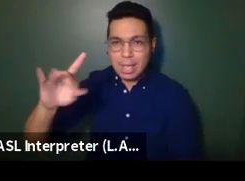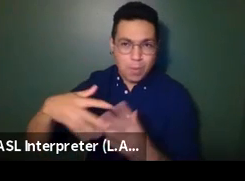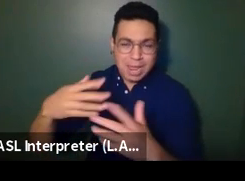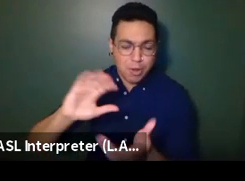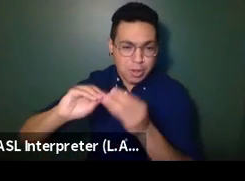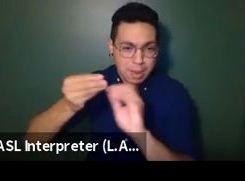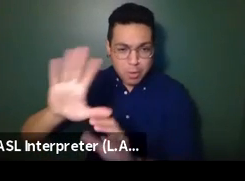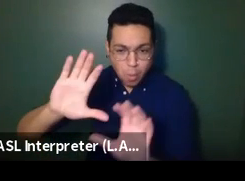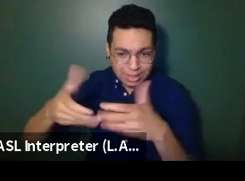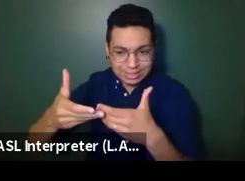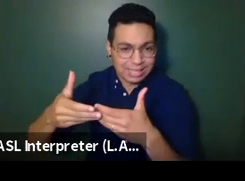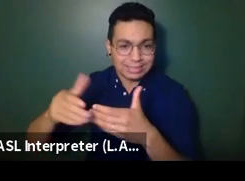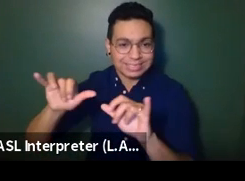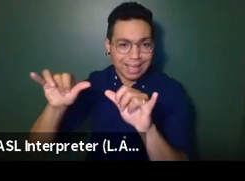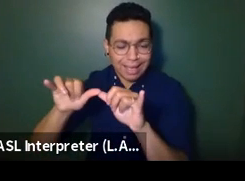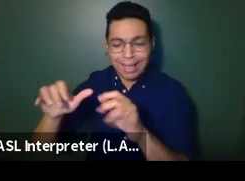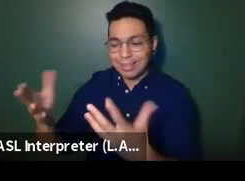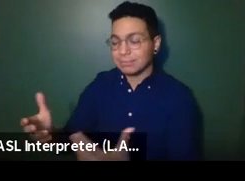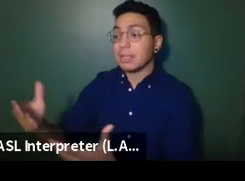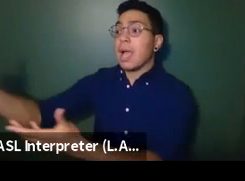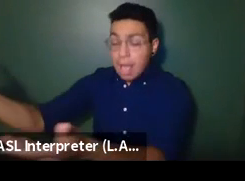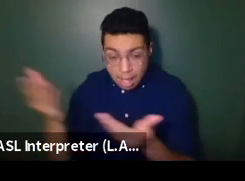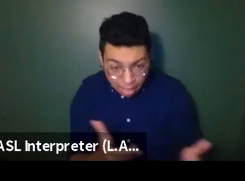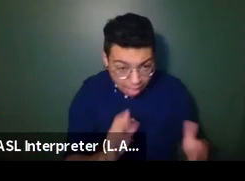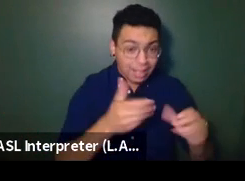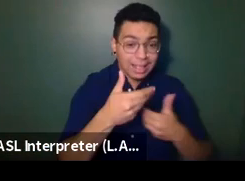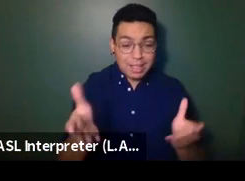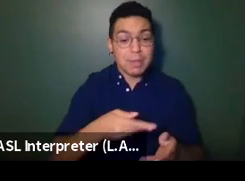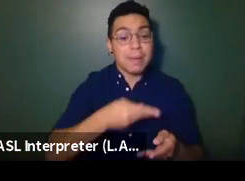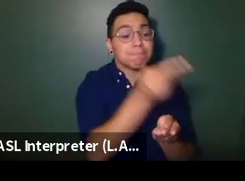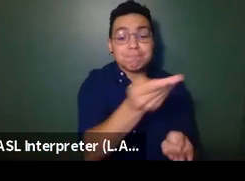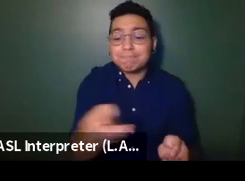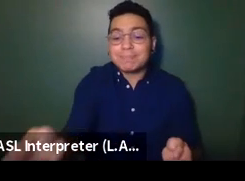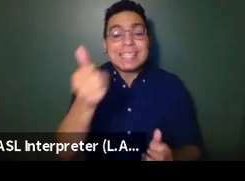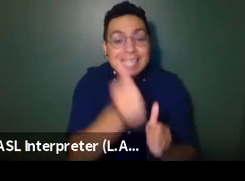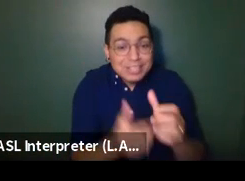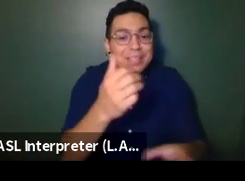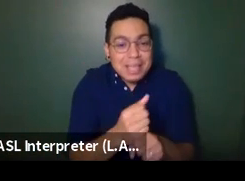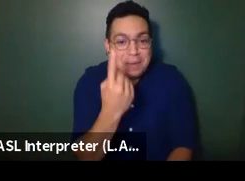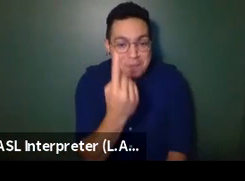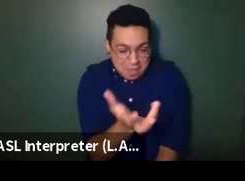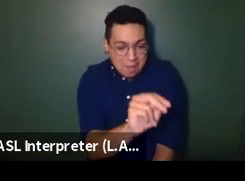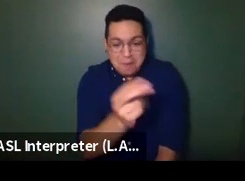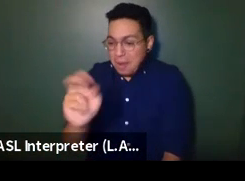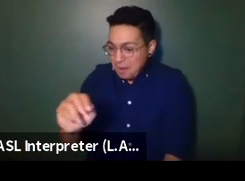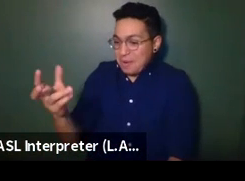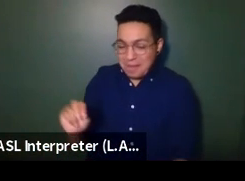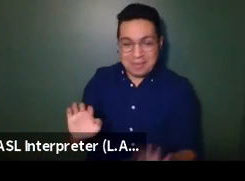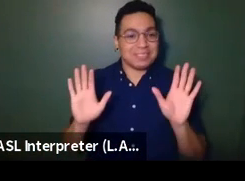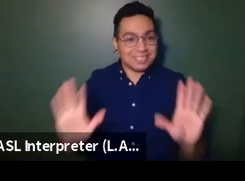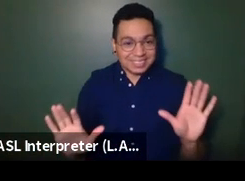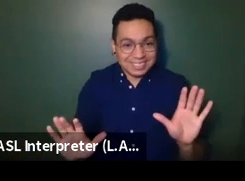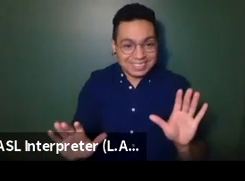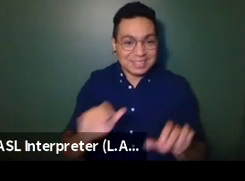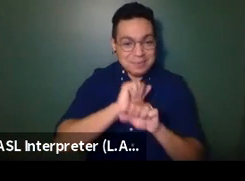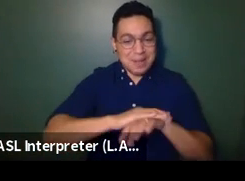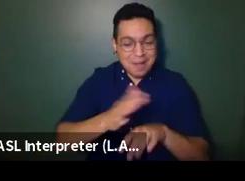Katherine Livick - ESD 112: and I bring them back to my room and I put one on everybody's desk and I pass them out for them to work on their own copy. That's usually what I'm going to choose.